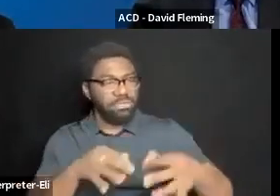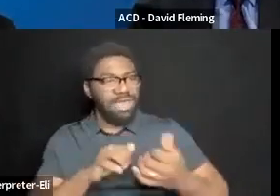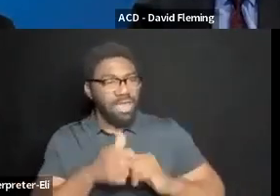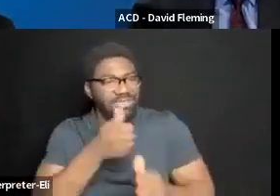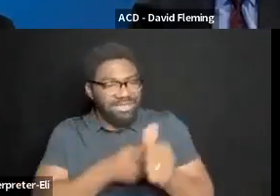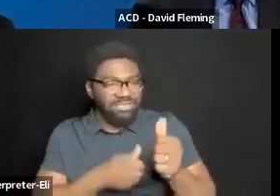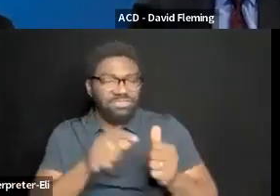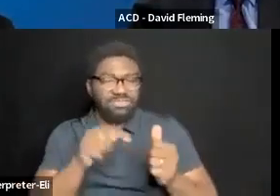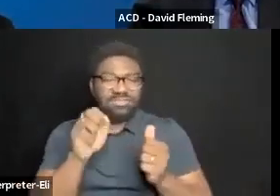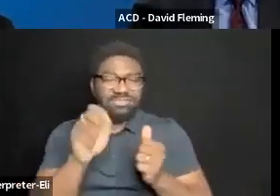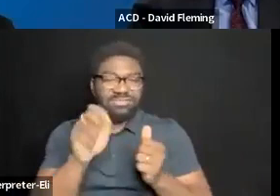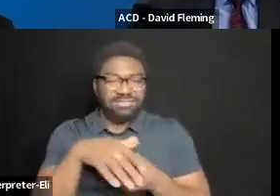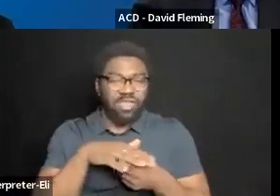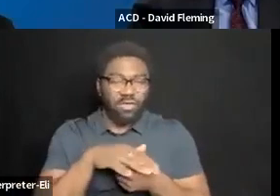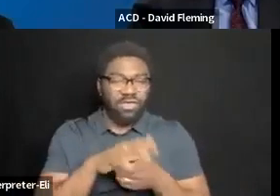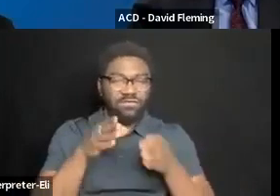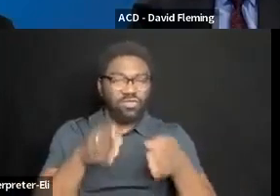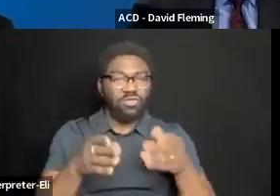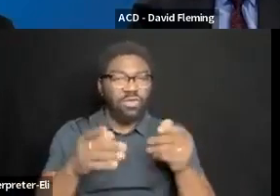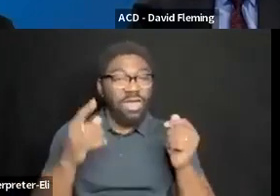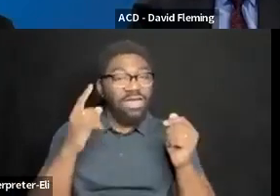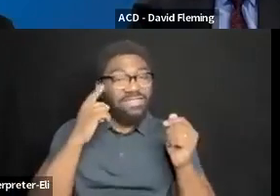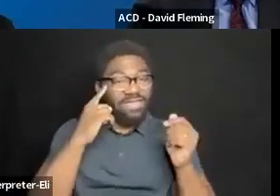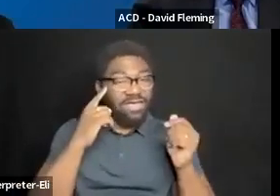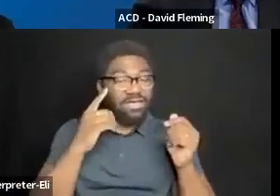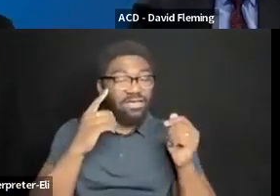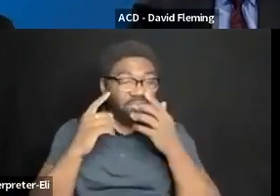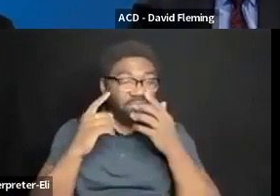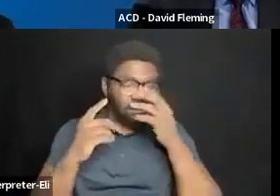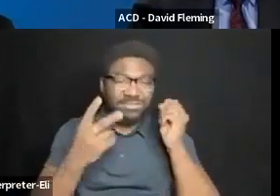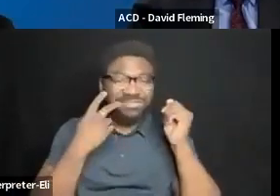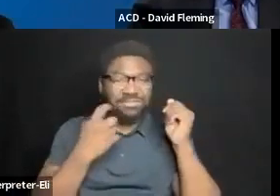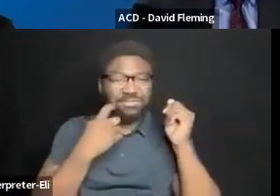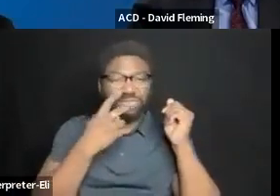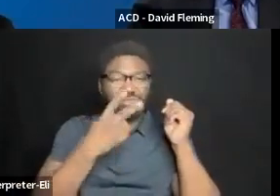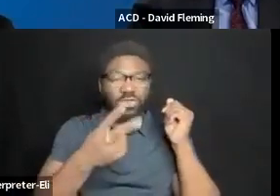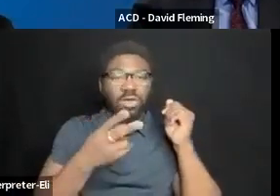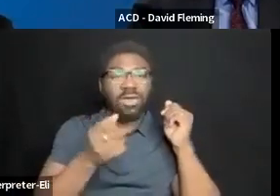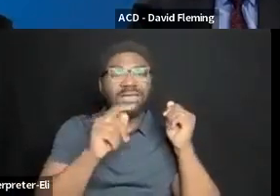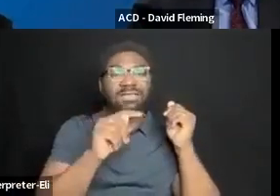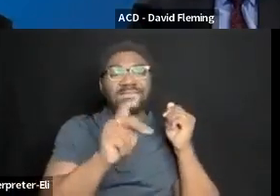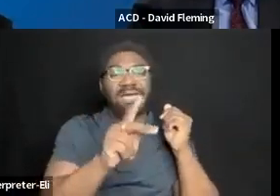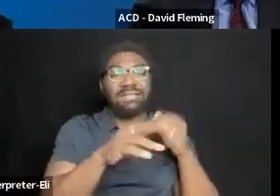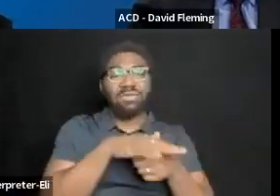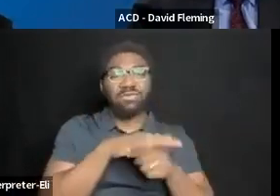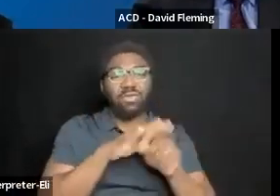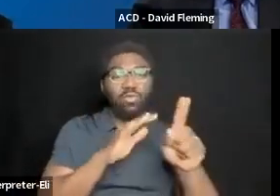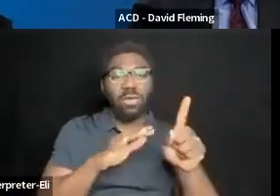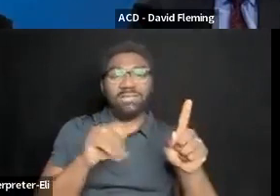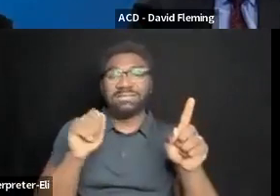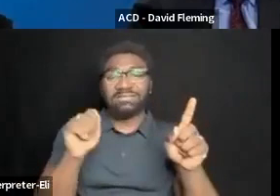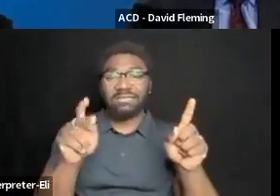for overlap between task area one and task area two when you looked at the, you identified looking at the exemplars, because I feel